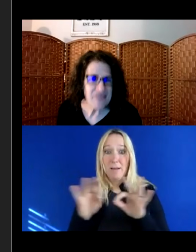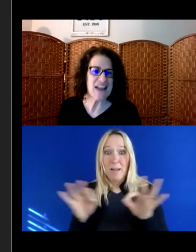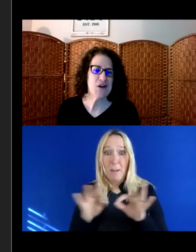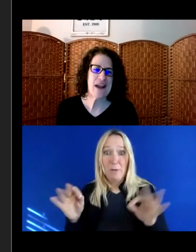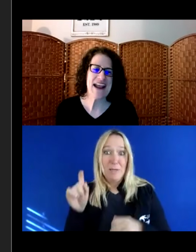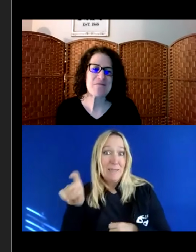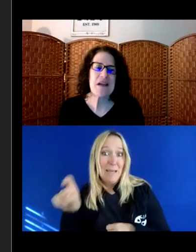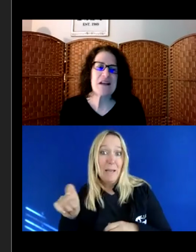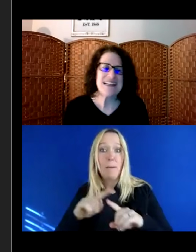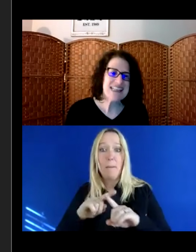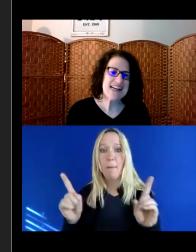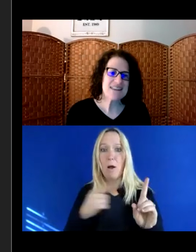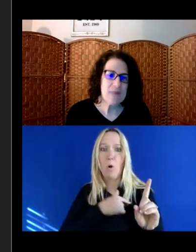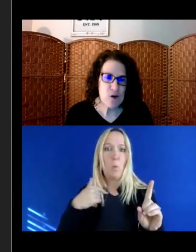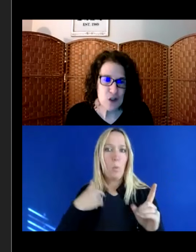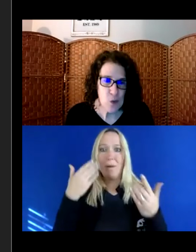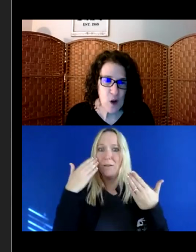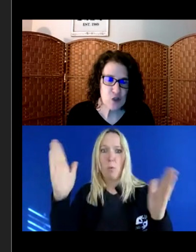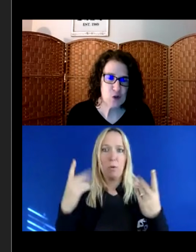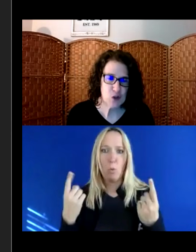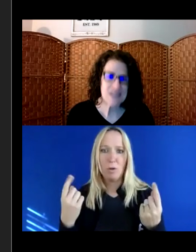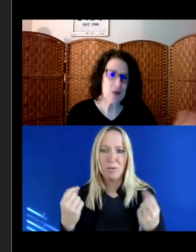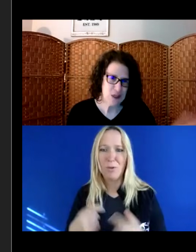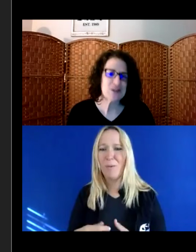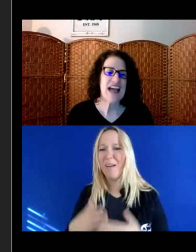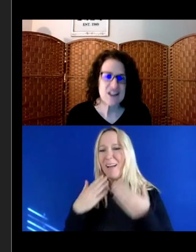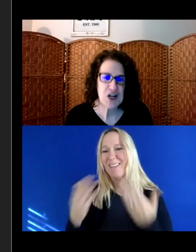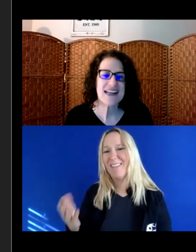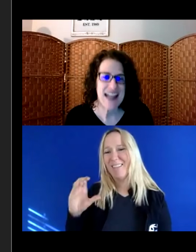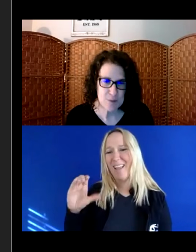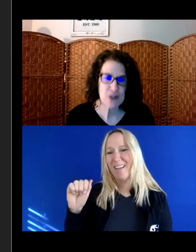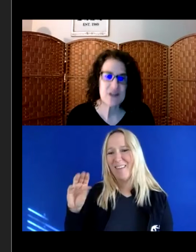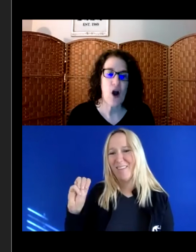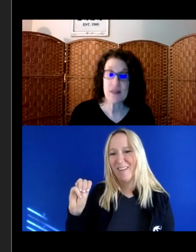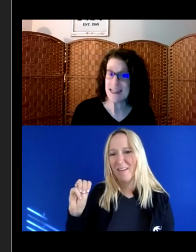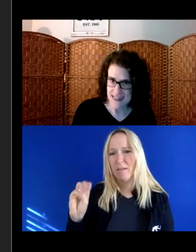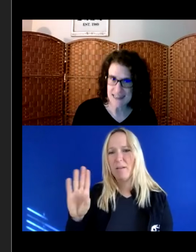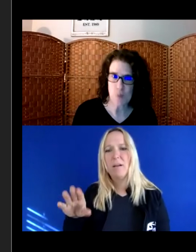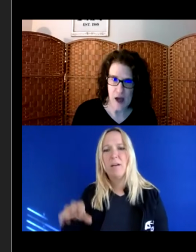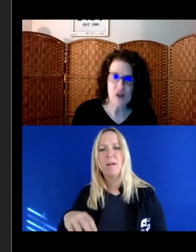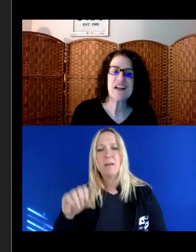Thank you, Cam. He says, "Meryl you also suggest we use #captioned on Linkedin as well.